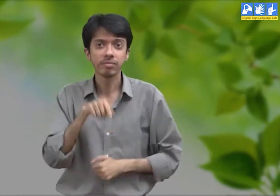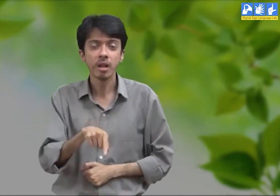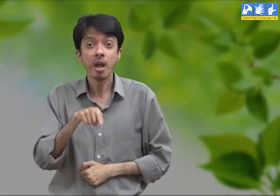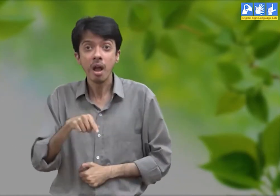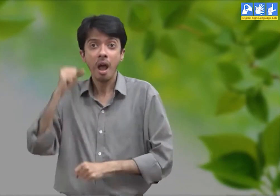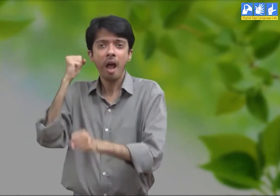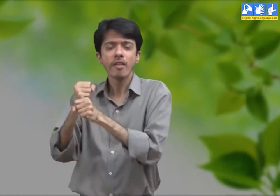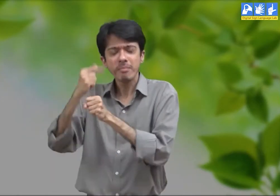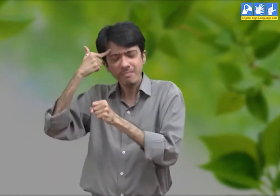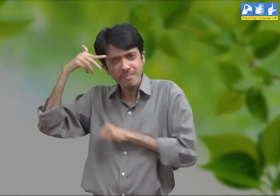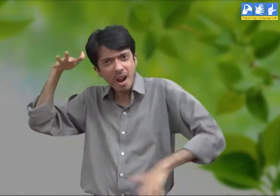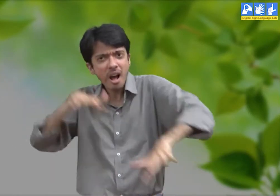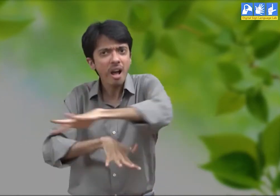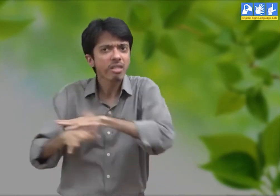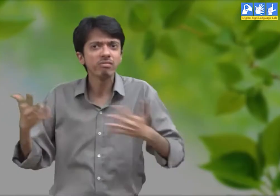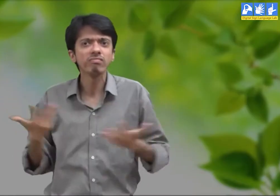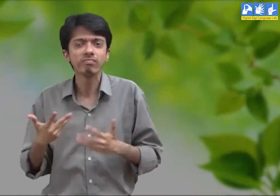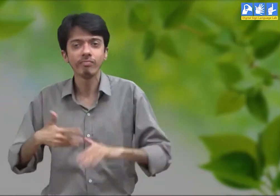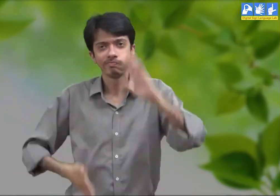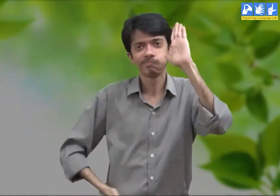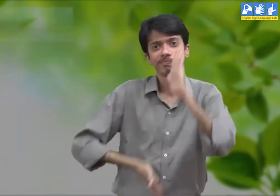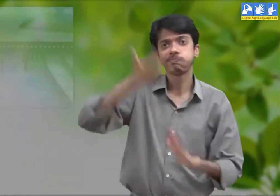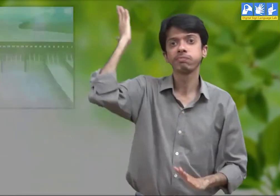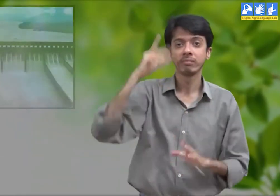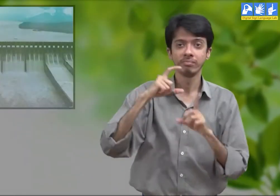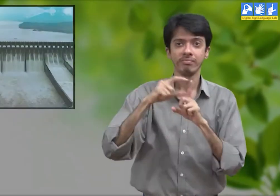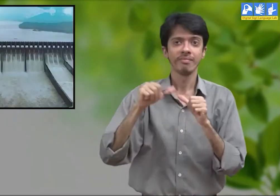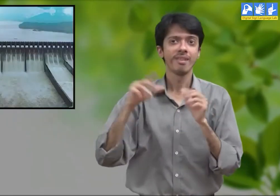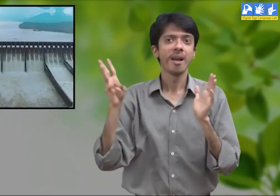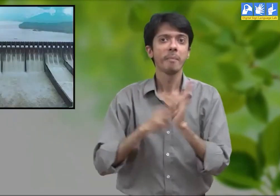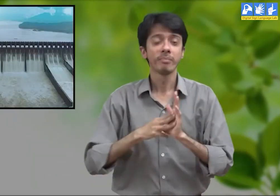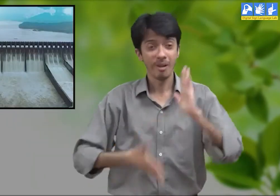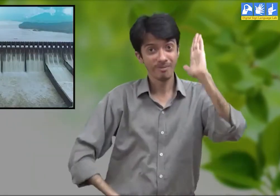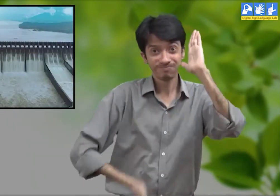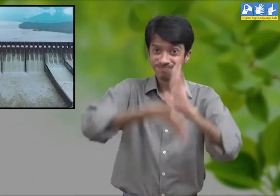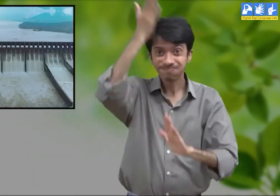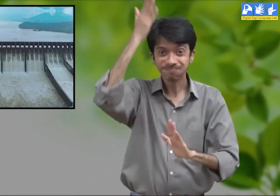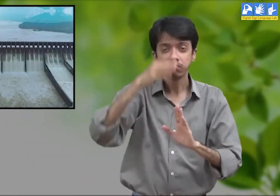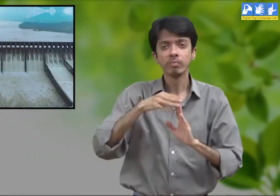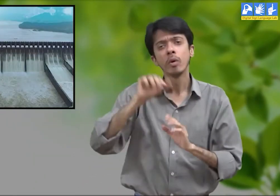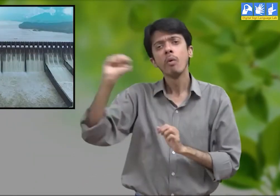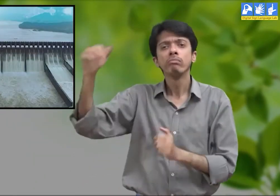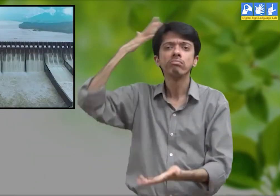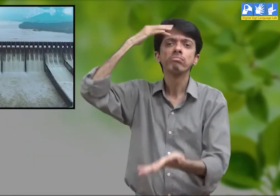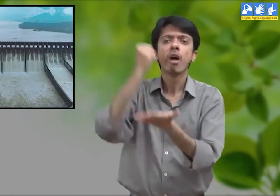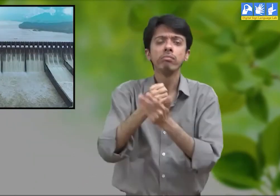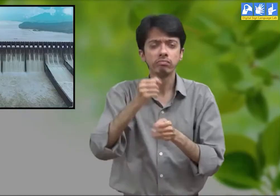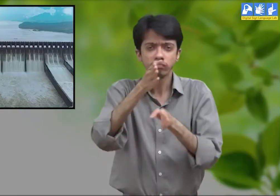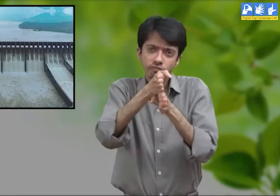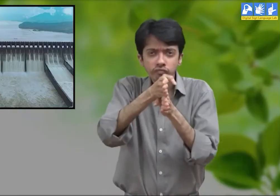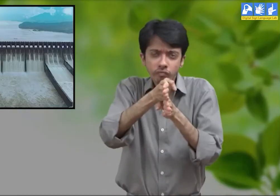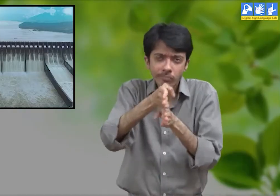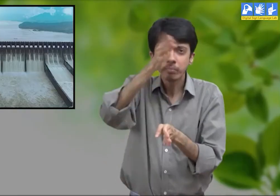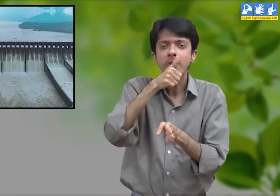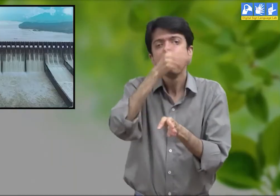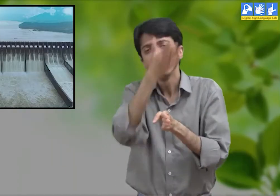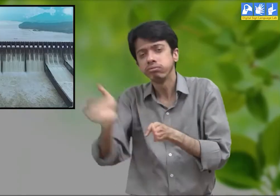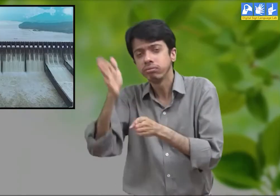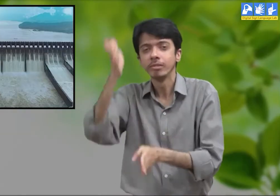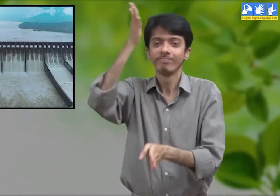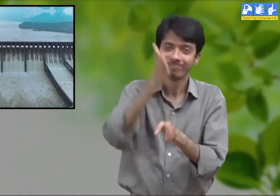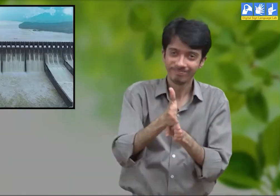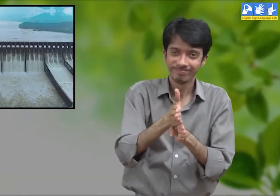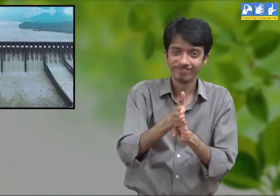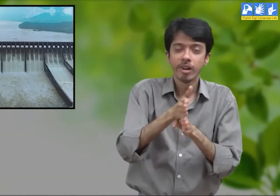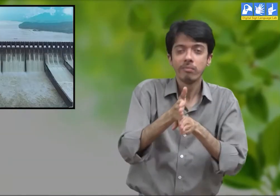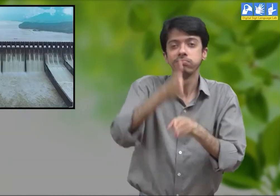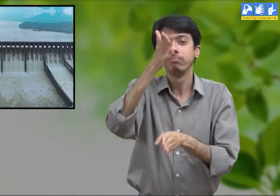This movement took place because the government decided to construct Sardar Sarovar dam.